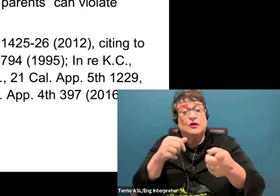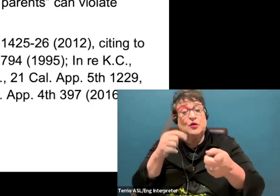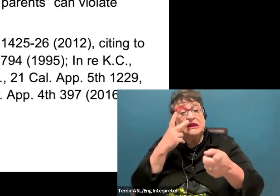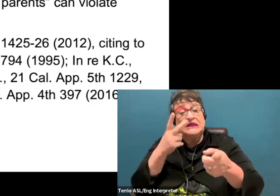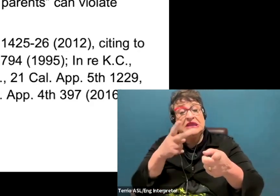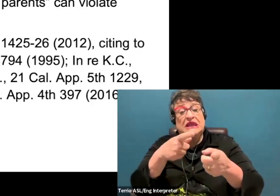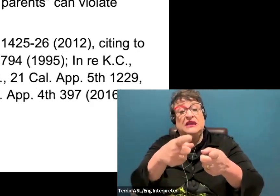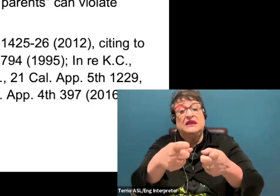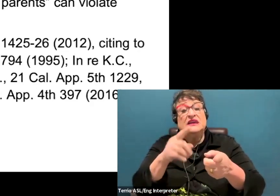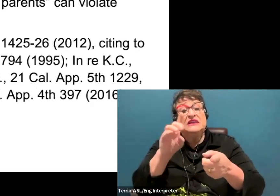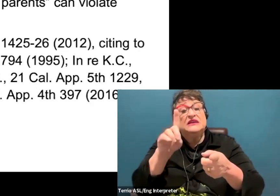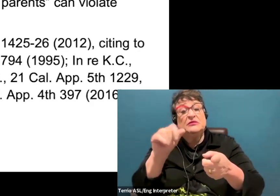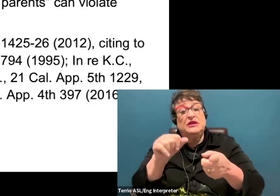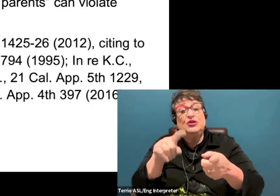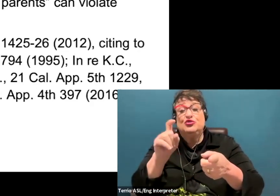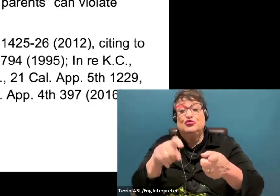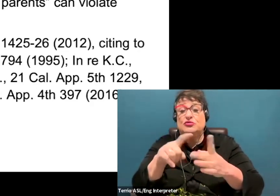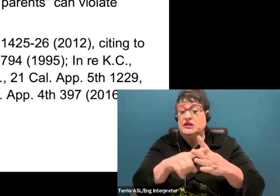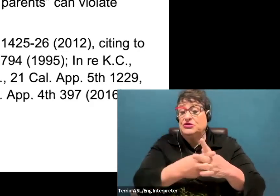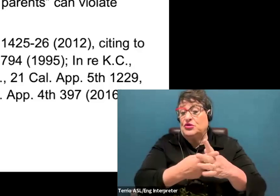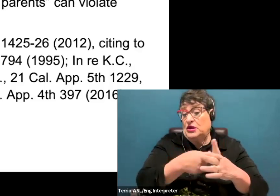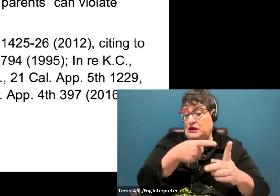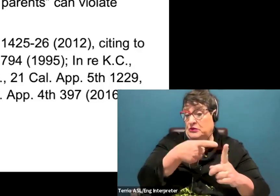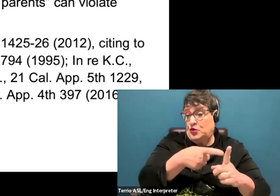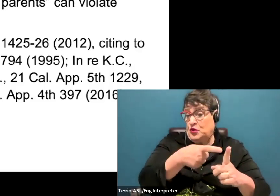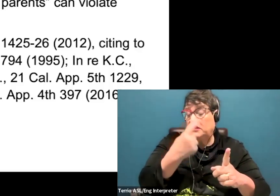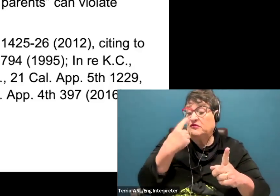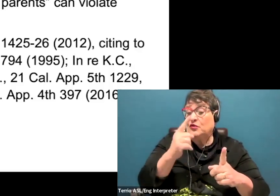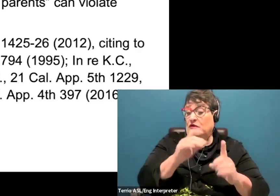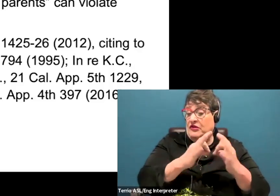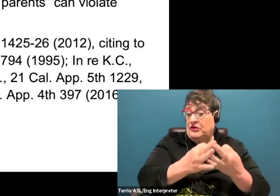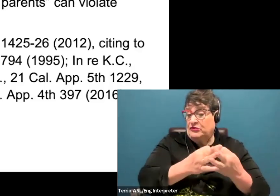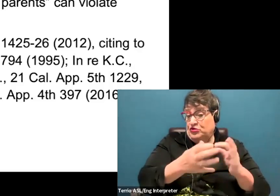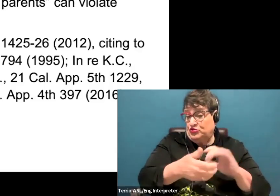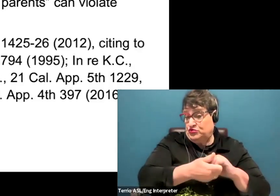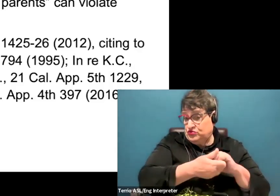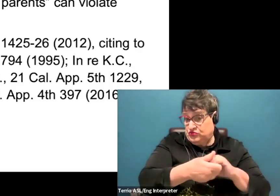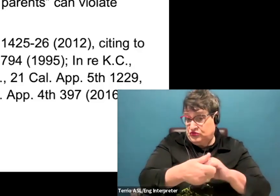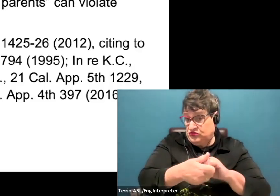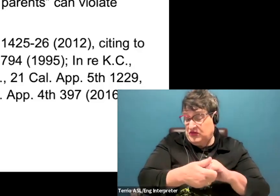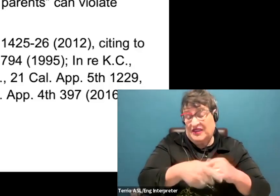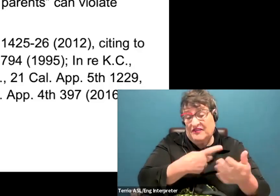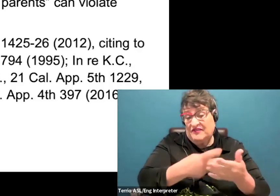disability should be the starting point for family reunification services and a failure to tailor instead